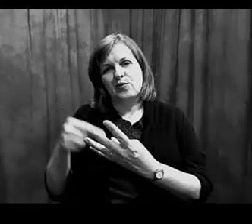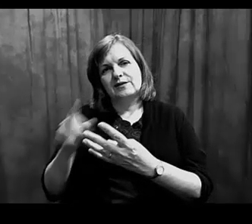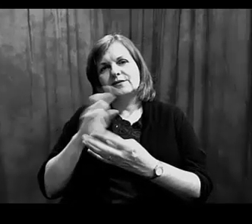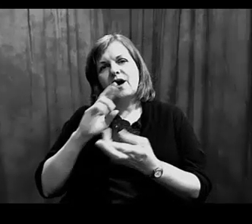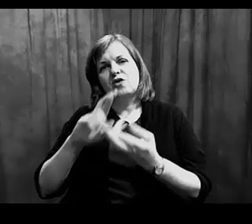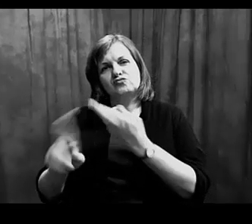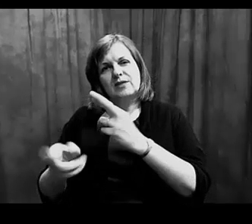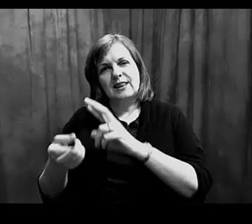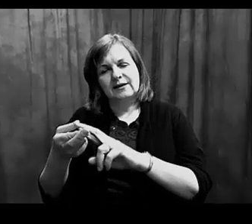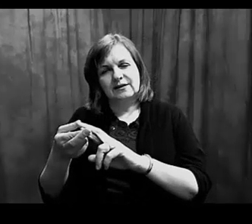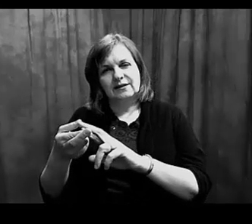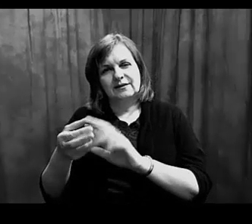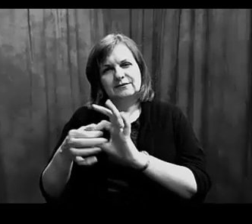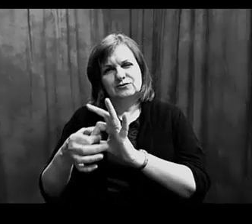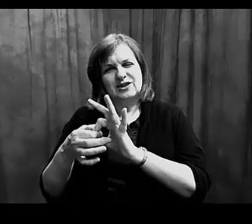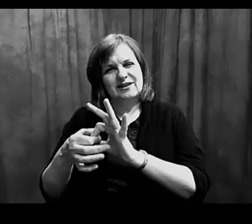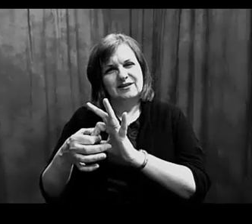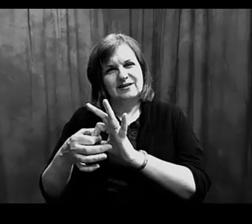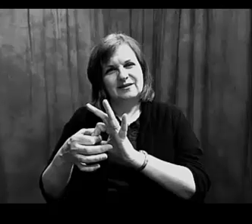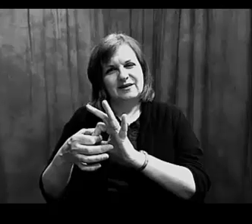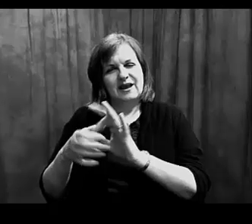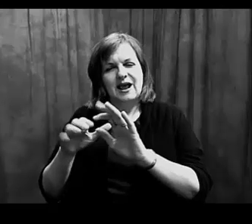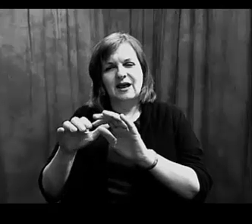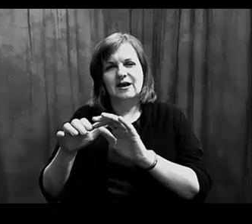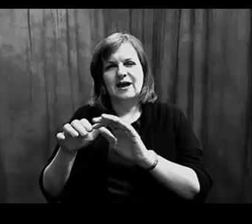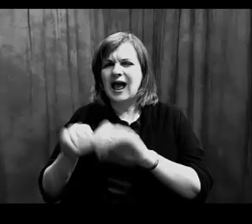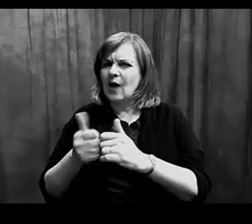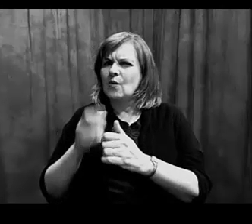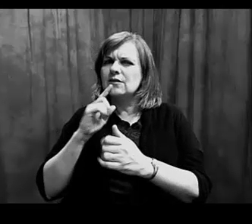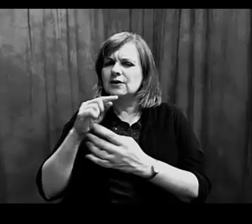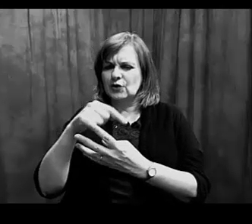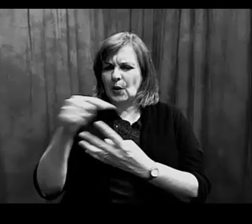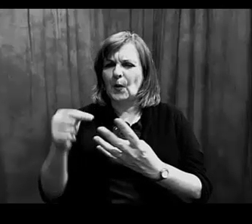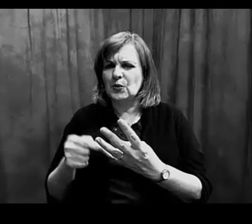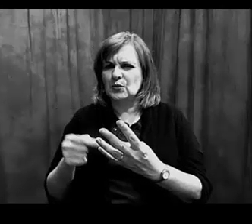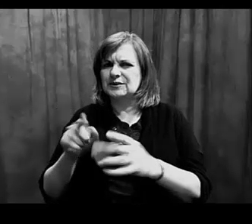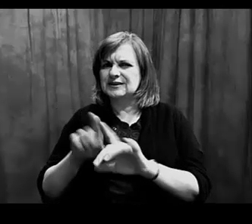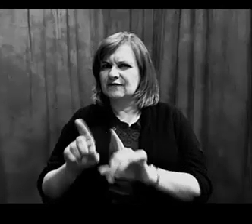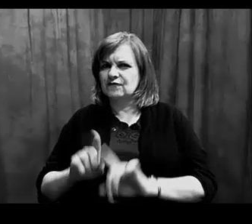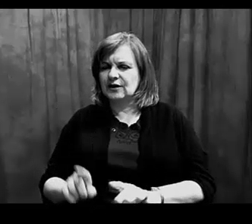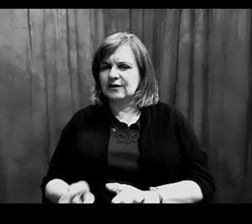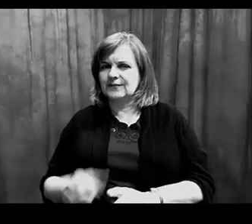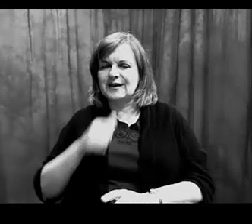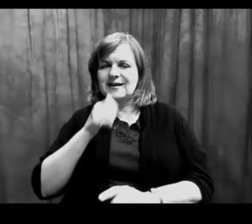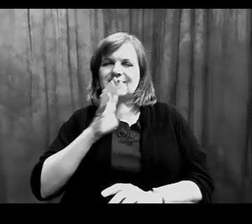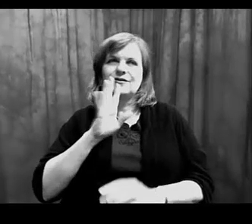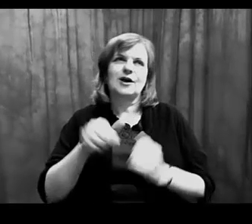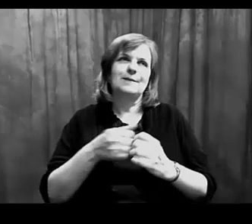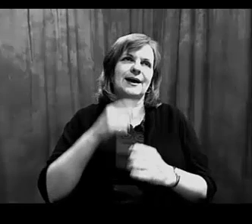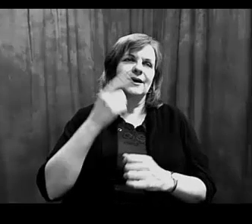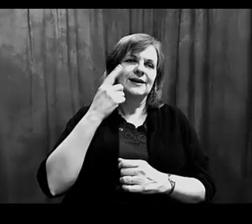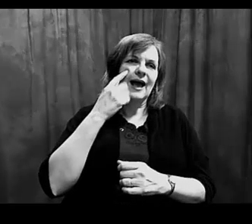fossils might help us tell a story about our planet we will look at things like